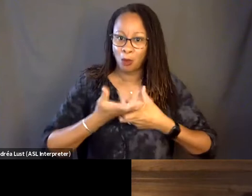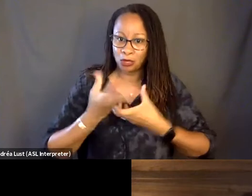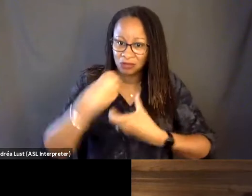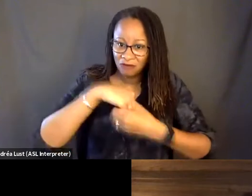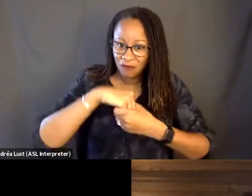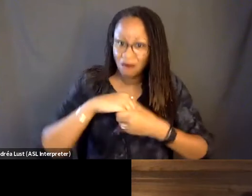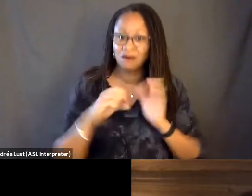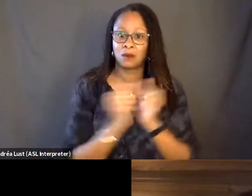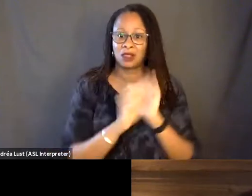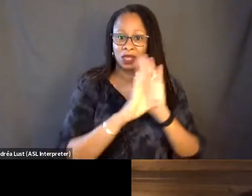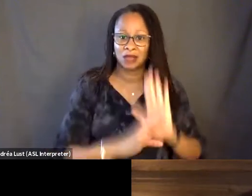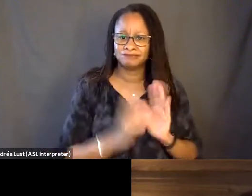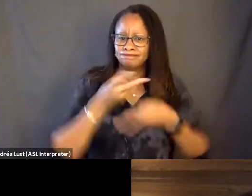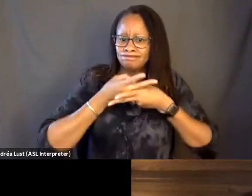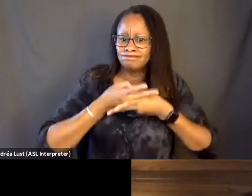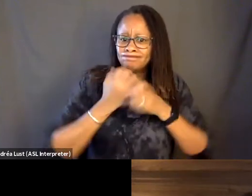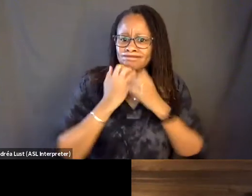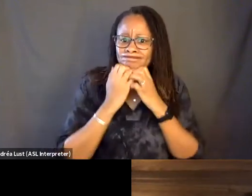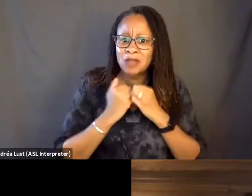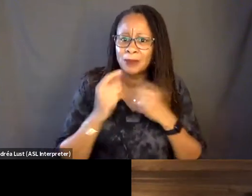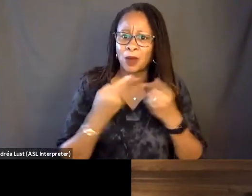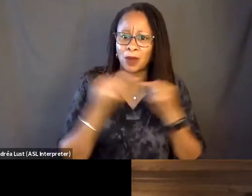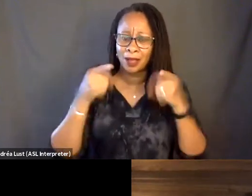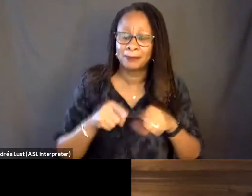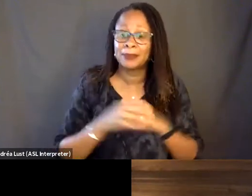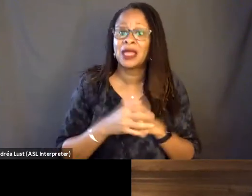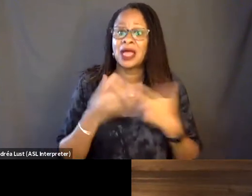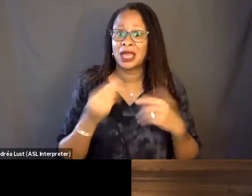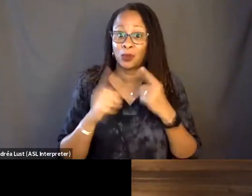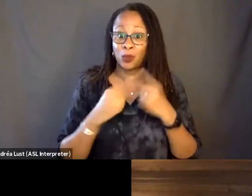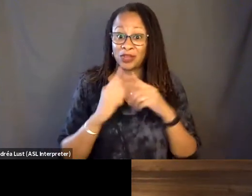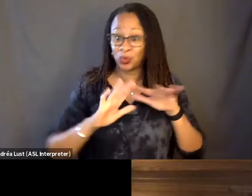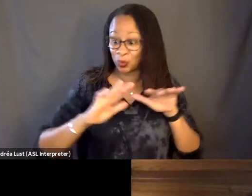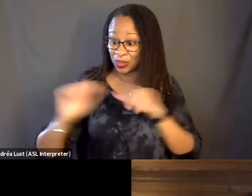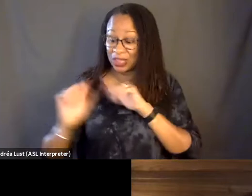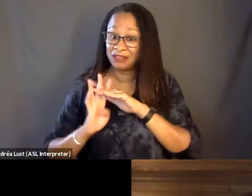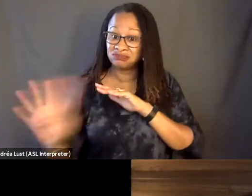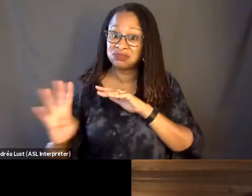You care about what's going on. And you walk out of the film not with just an understanding